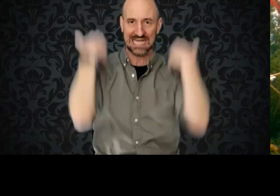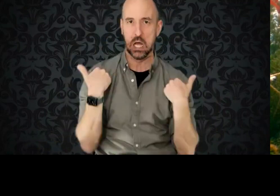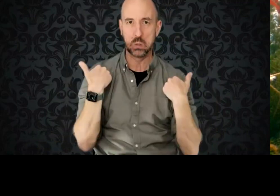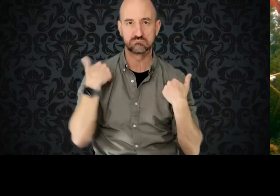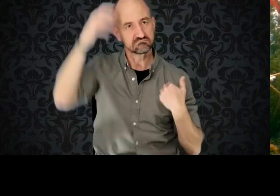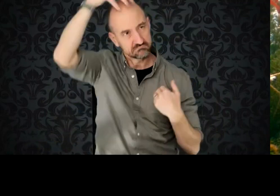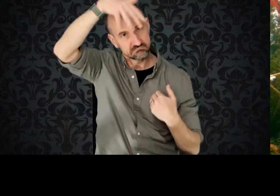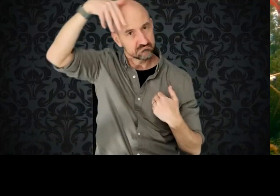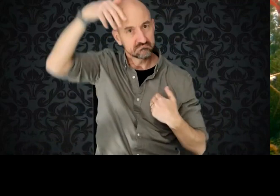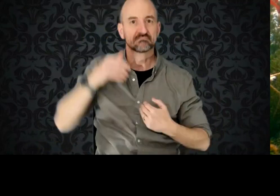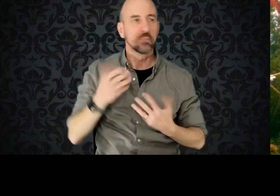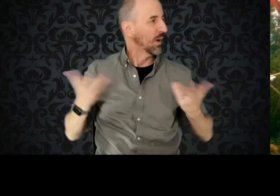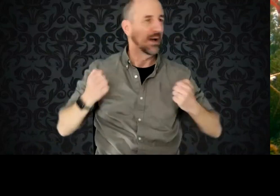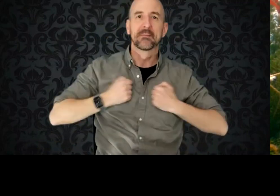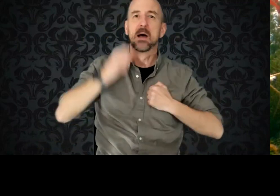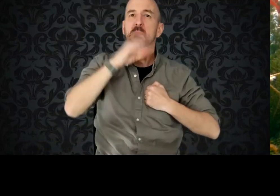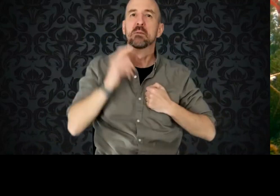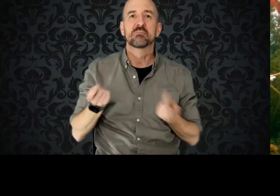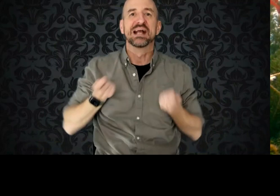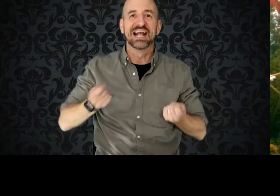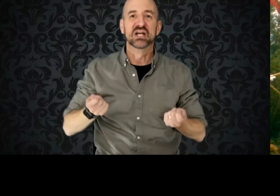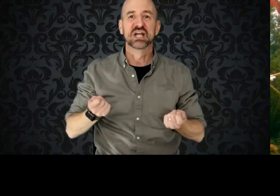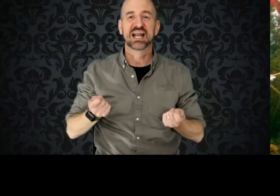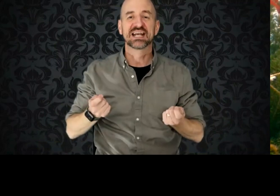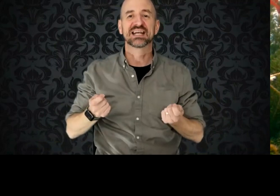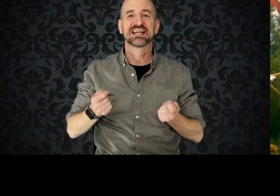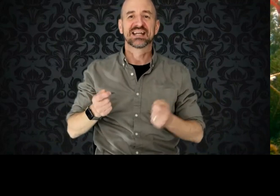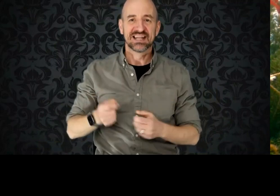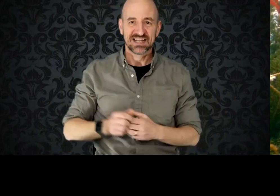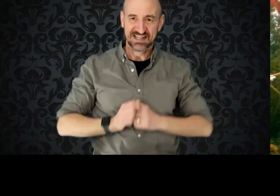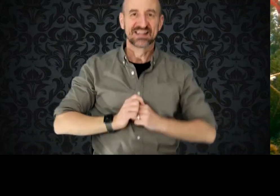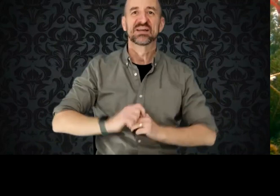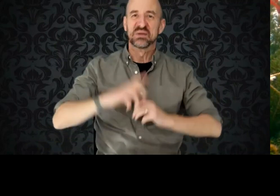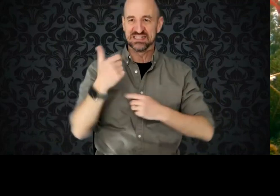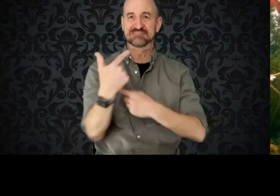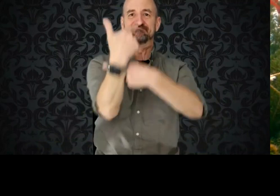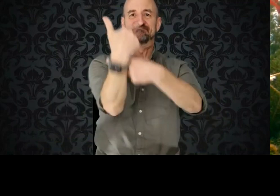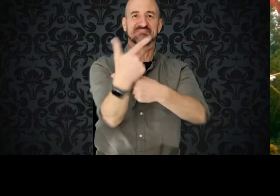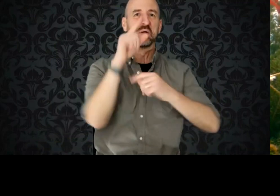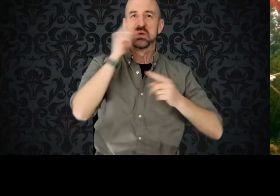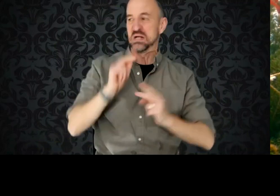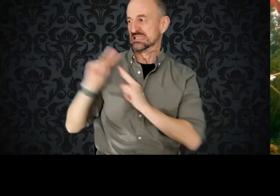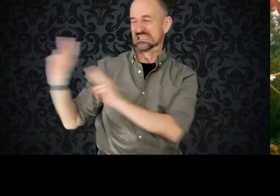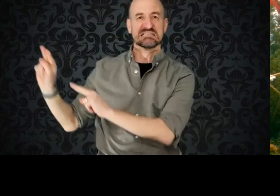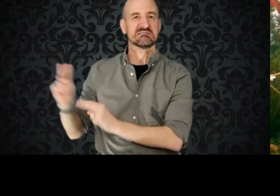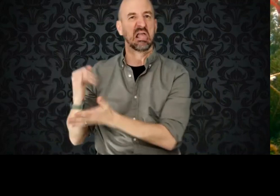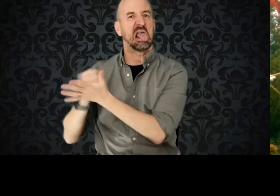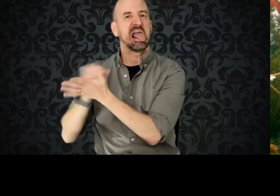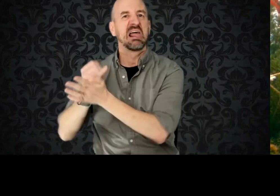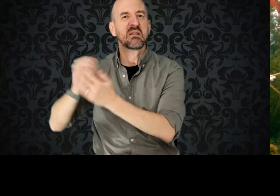Williams, and I am the presenter today. In terms of our audio scrubbing, I am a young-ish lady, with shoulder length dark